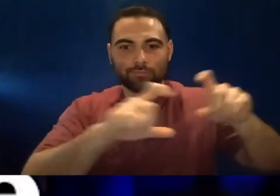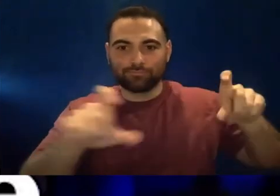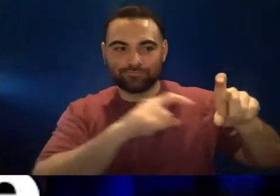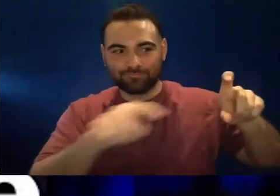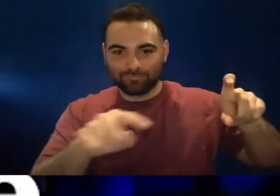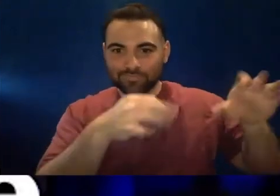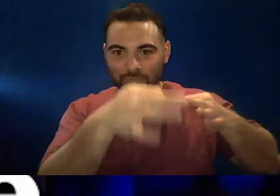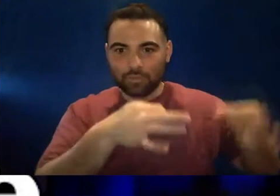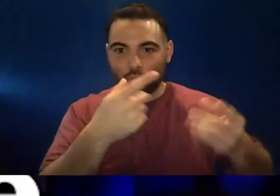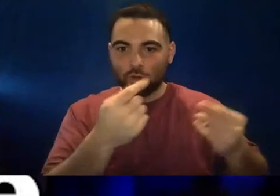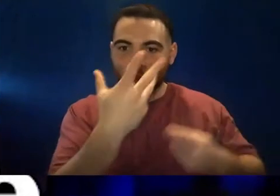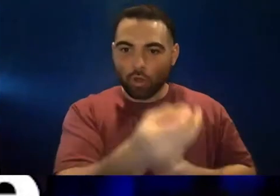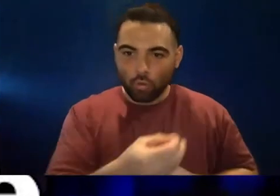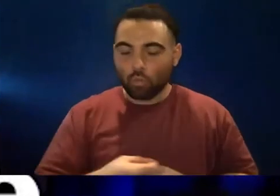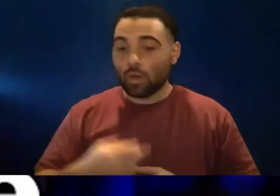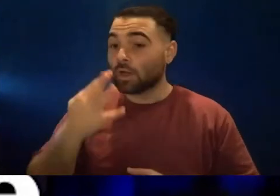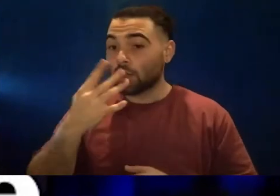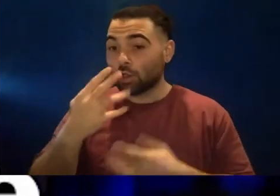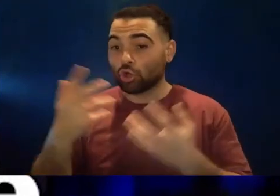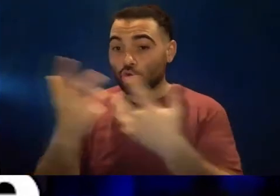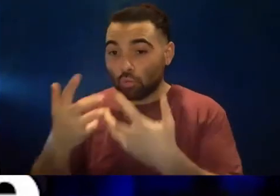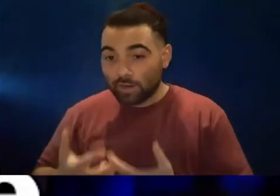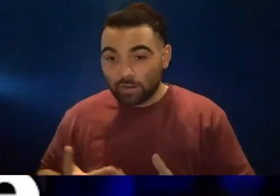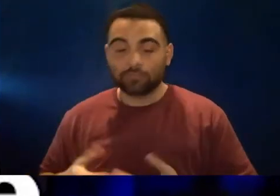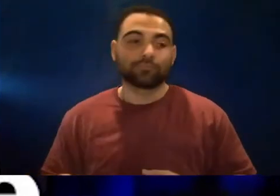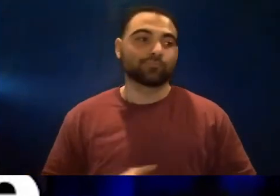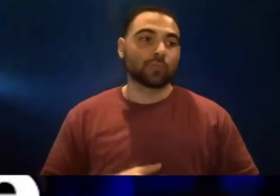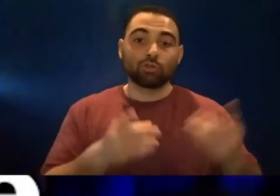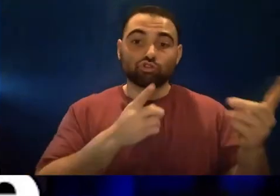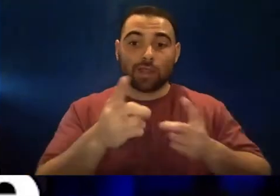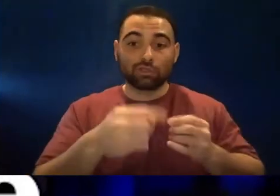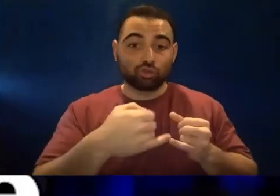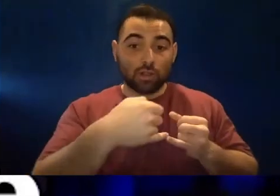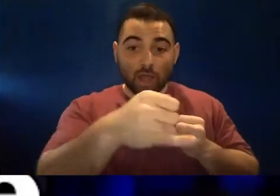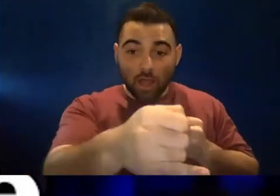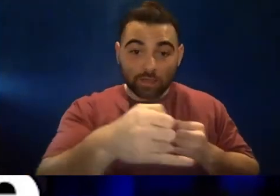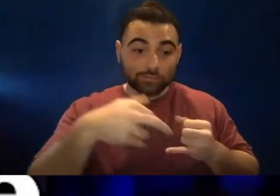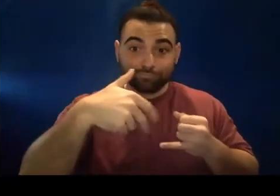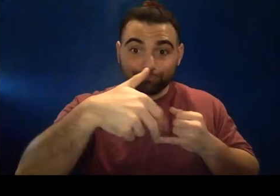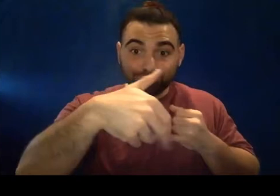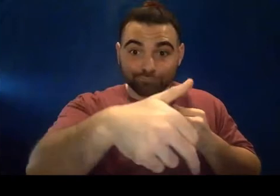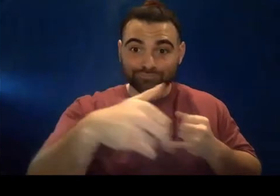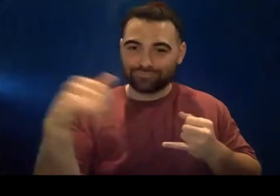color coding and directional lines, things like that. So it's all there.